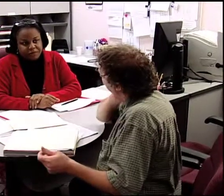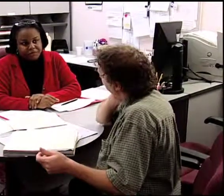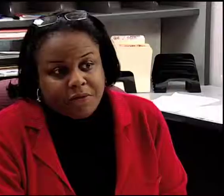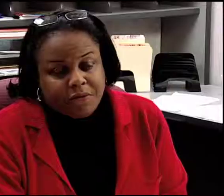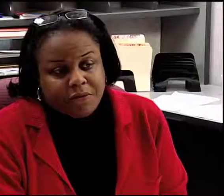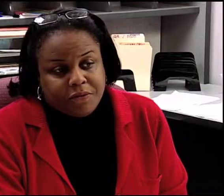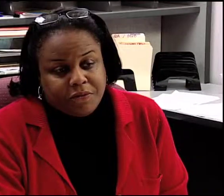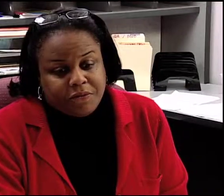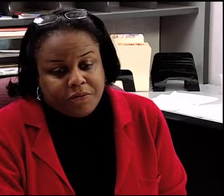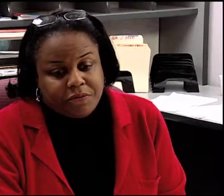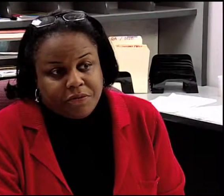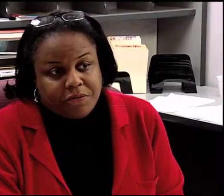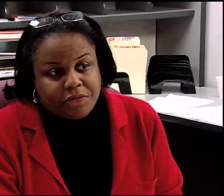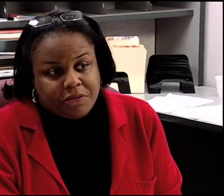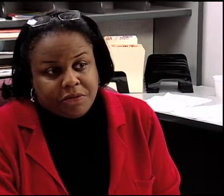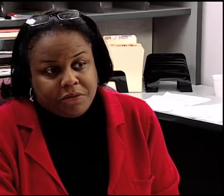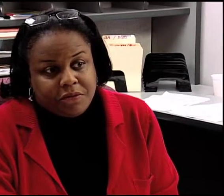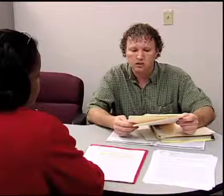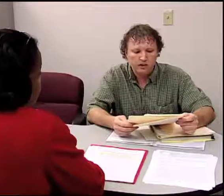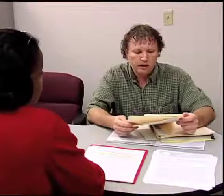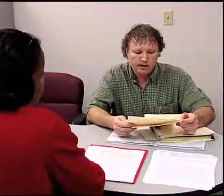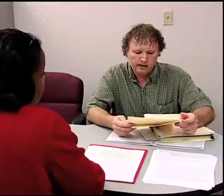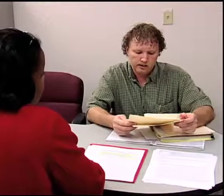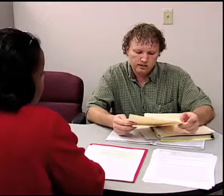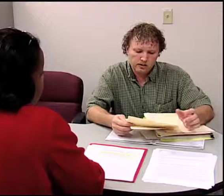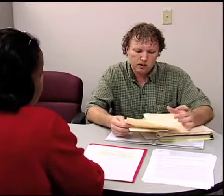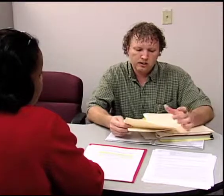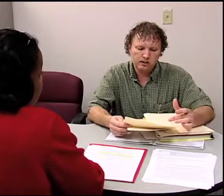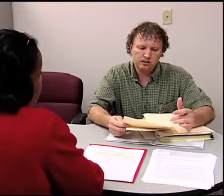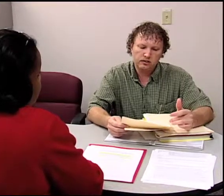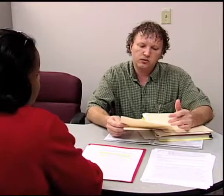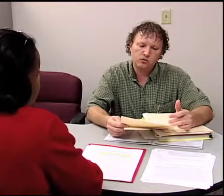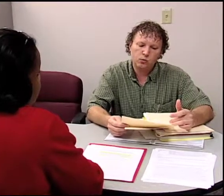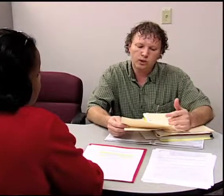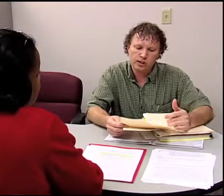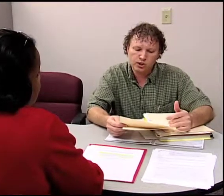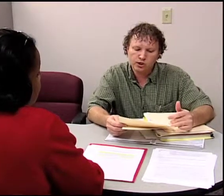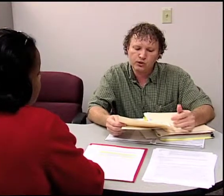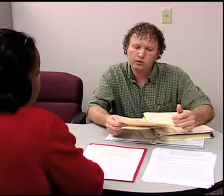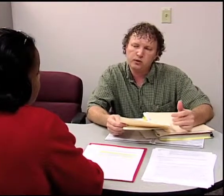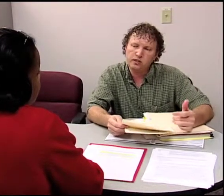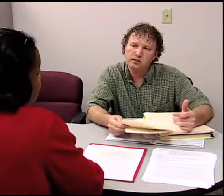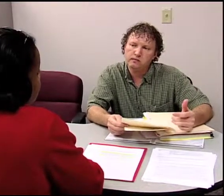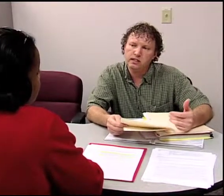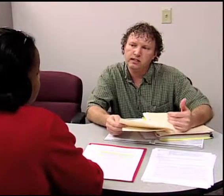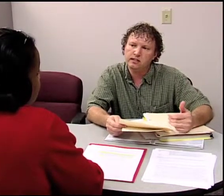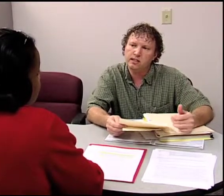the State Department of Rehabilitation Services. The program is funded by the federal government to